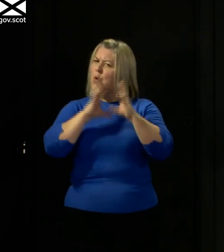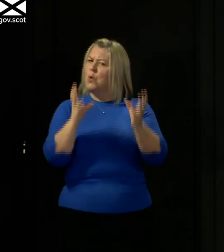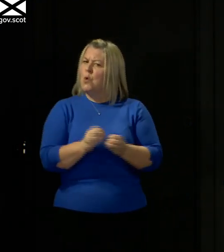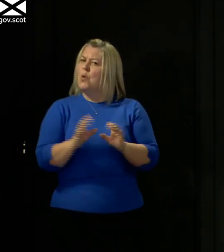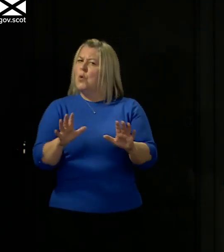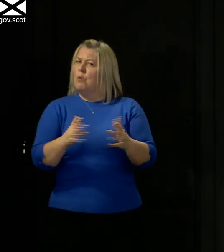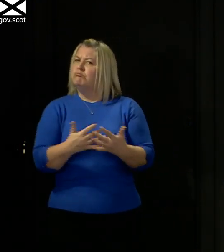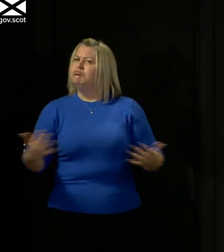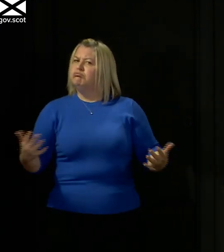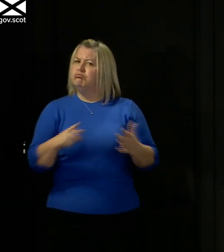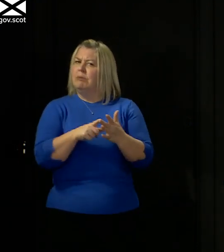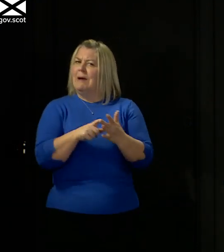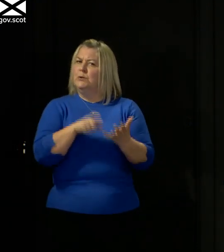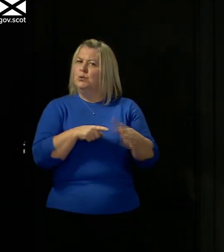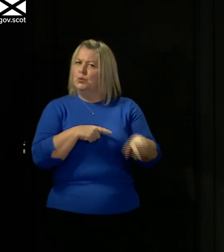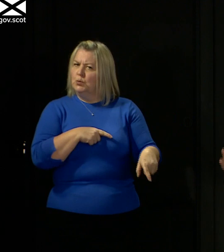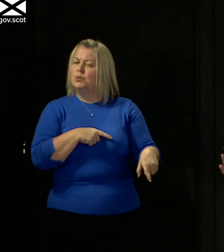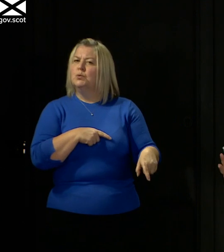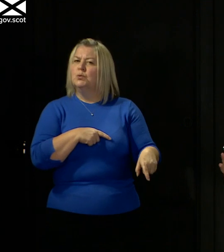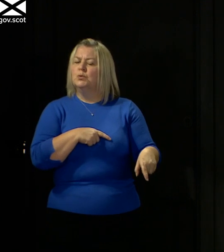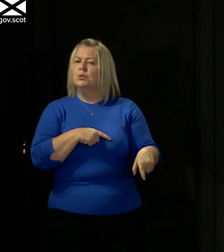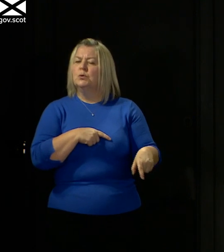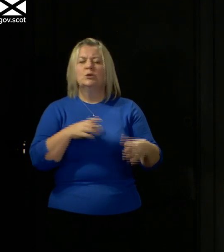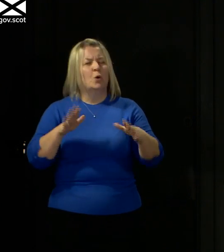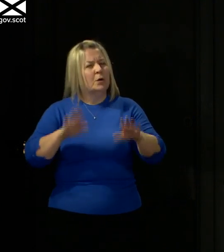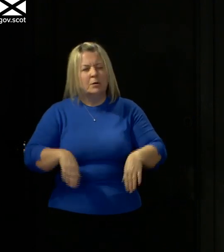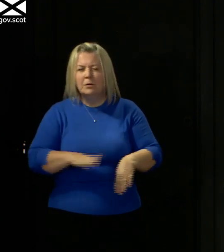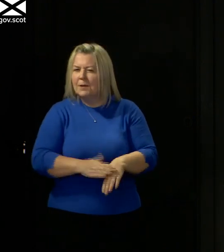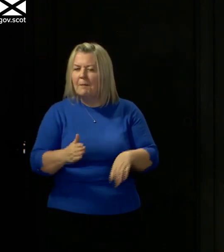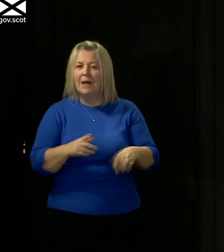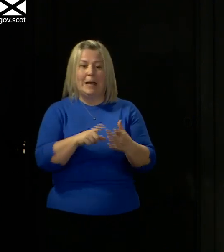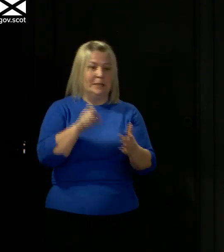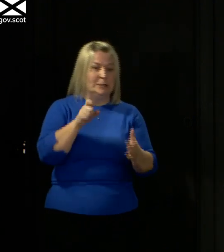what I see here about whether its PPE or ICU is intended to convey any